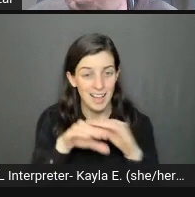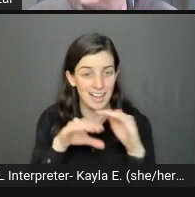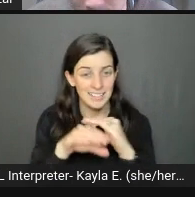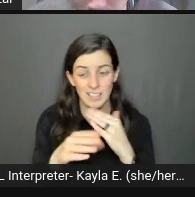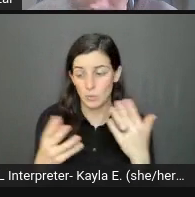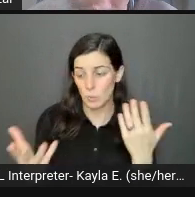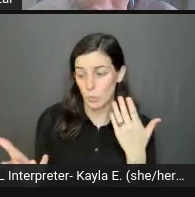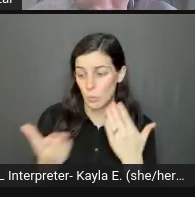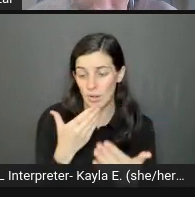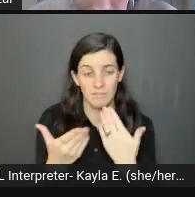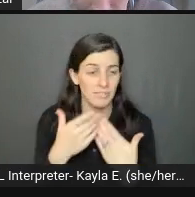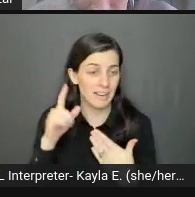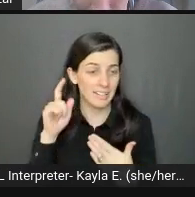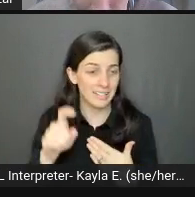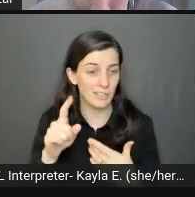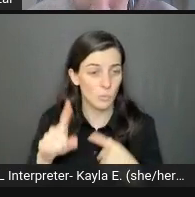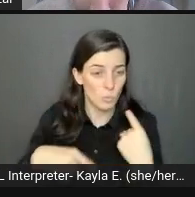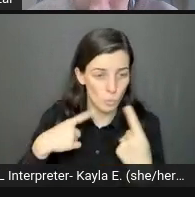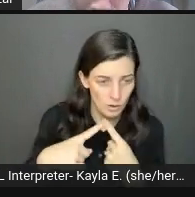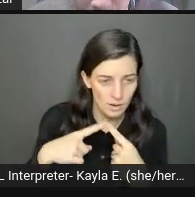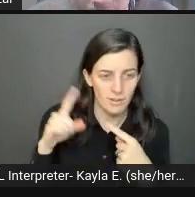From that point on, it's all going step by step at the time.